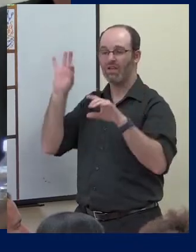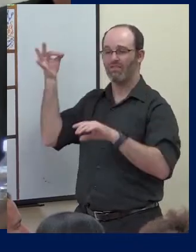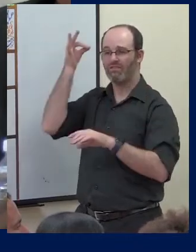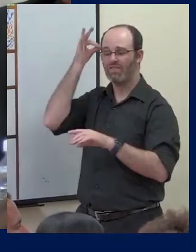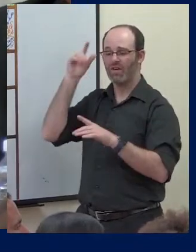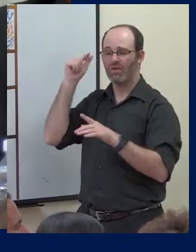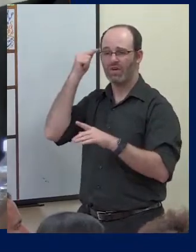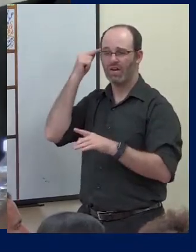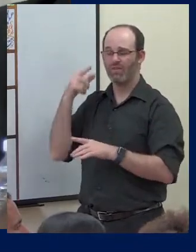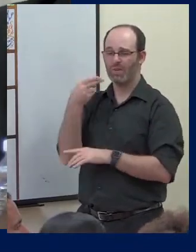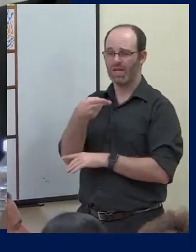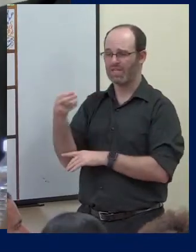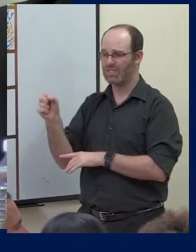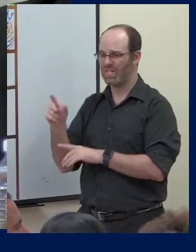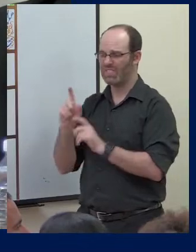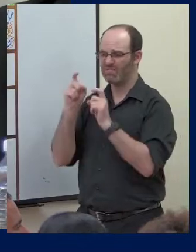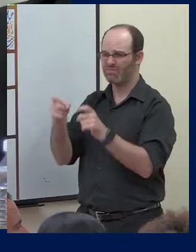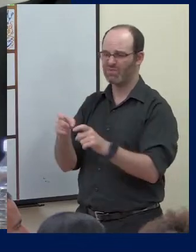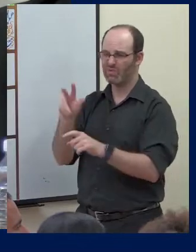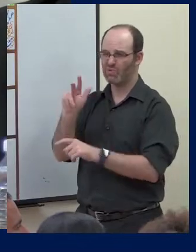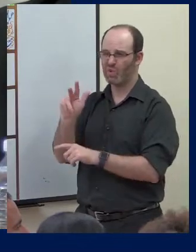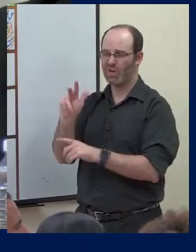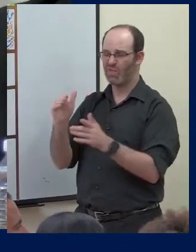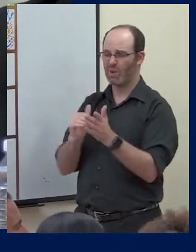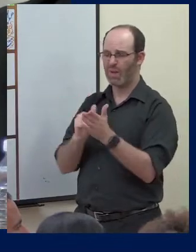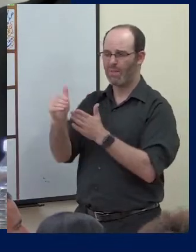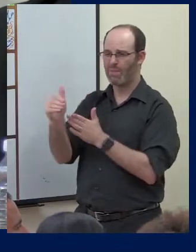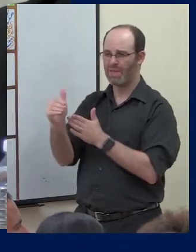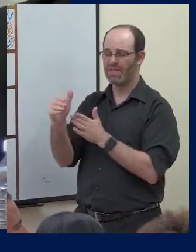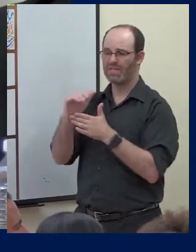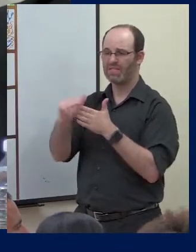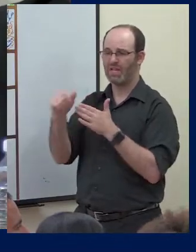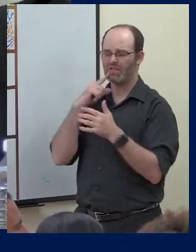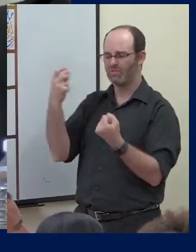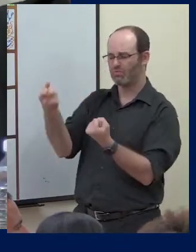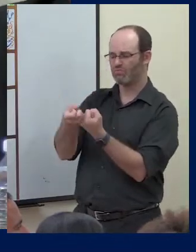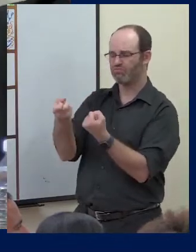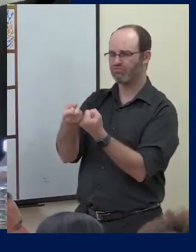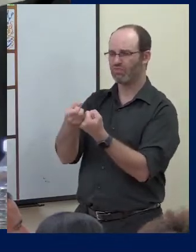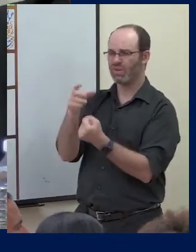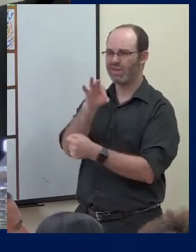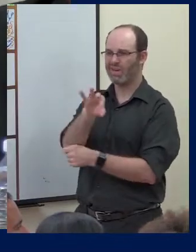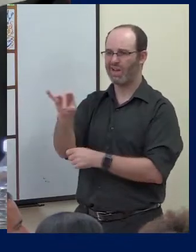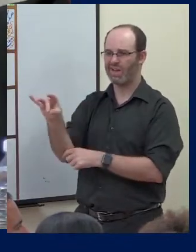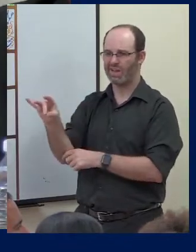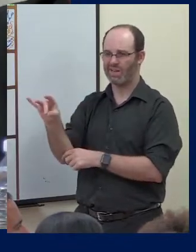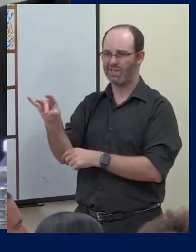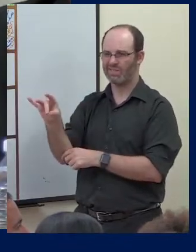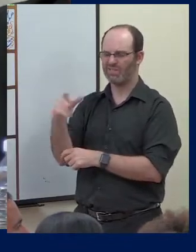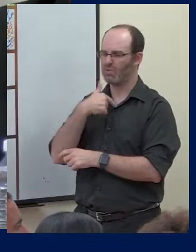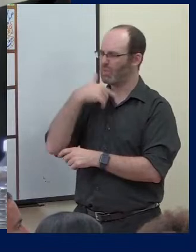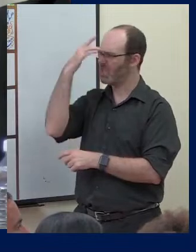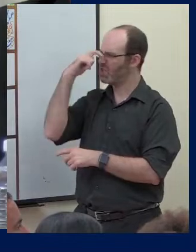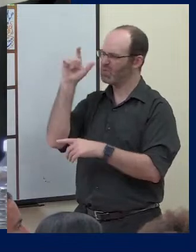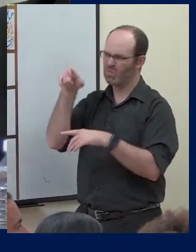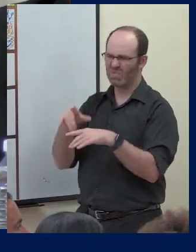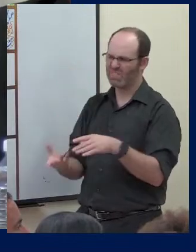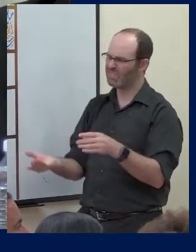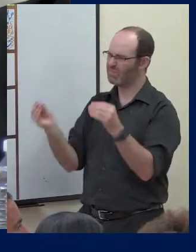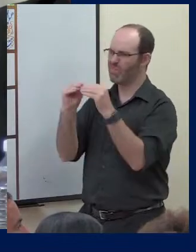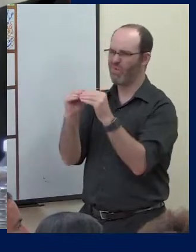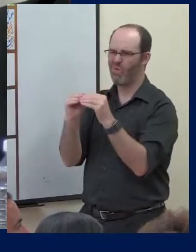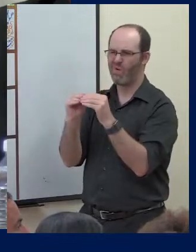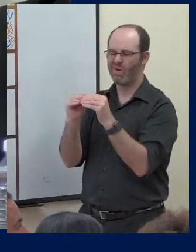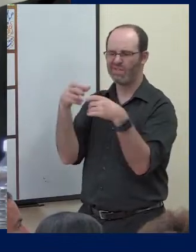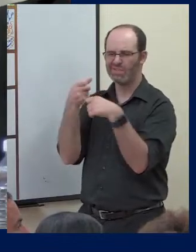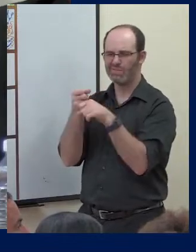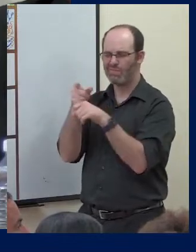23 million dollars and we do we had to do way more because to make this a national effort